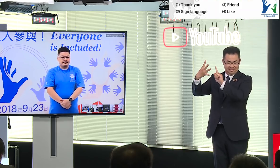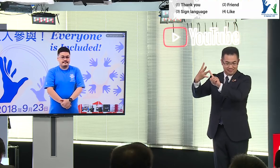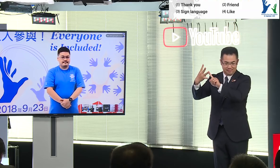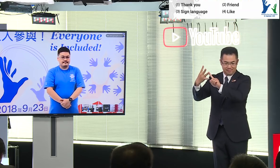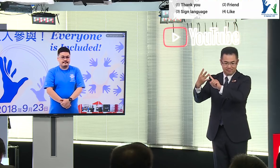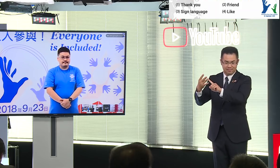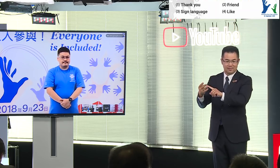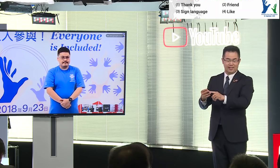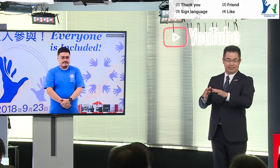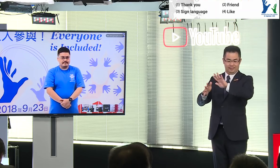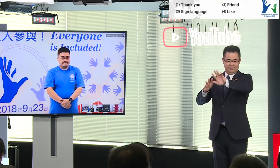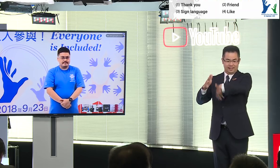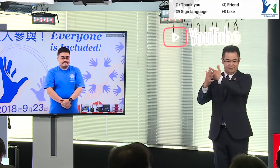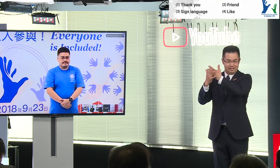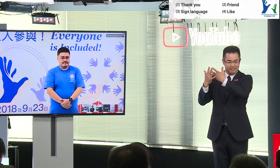Sign for thank you!